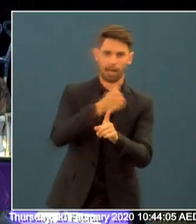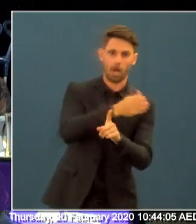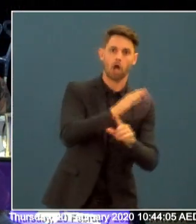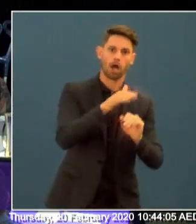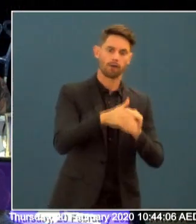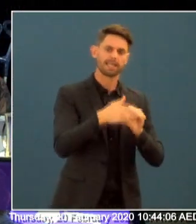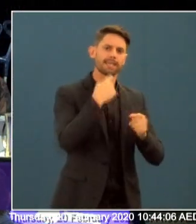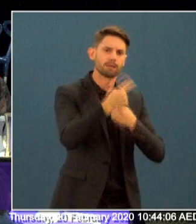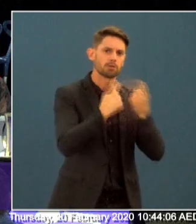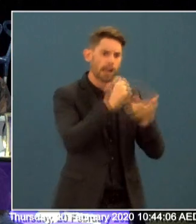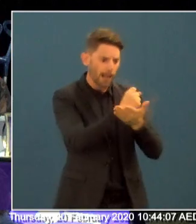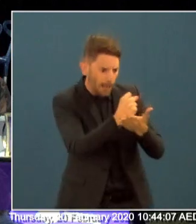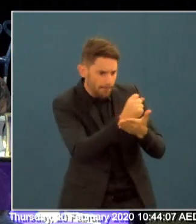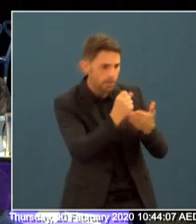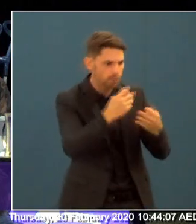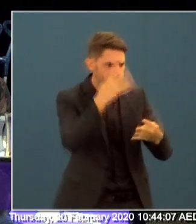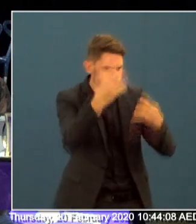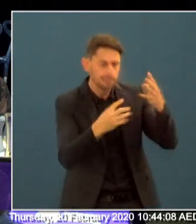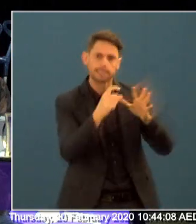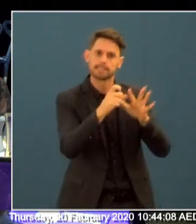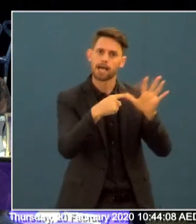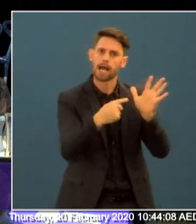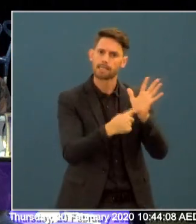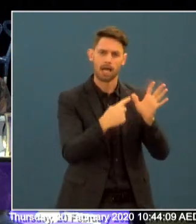What is it that you would like to know